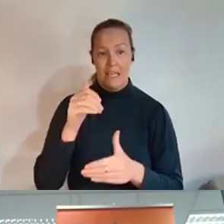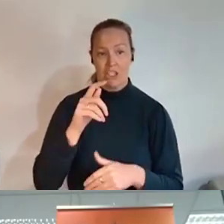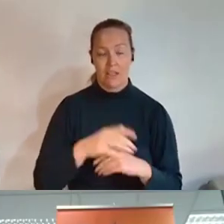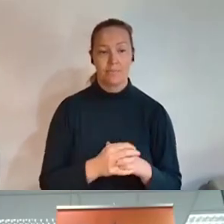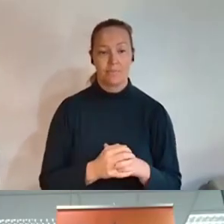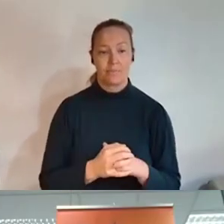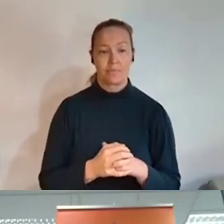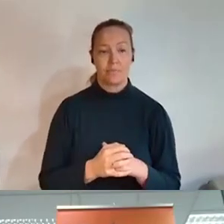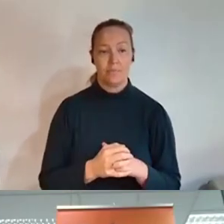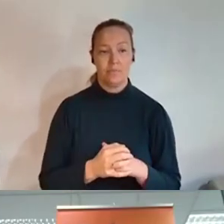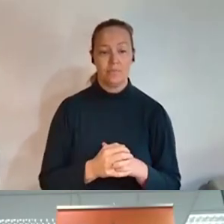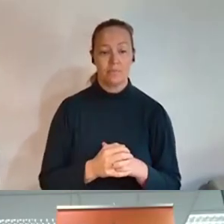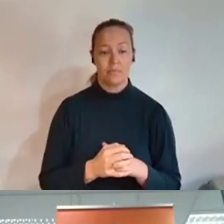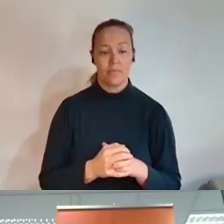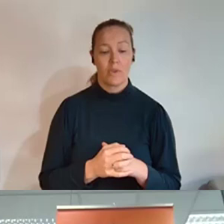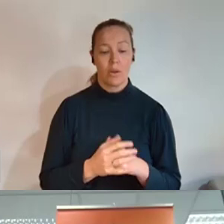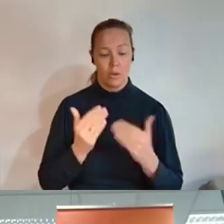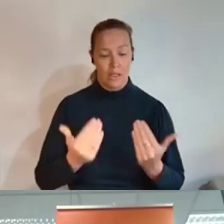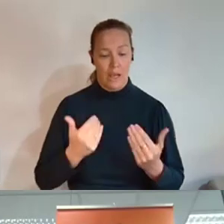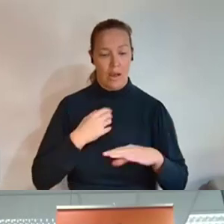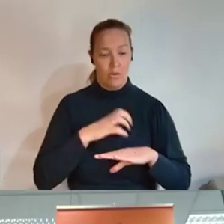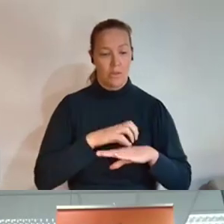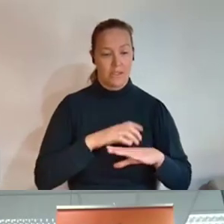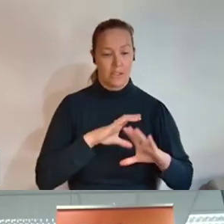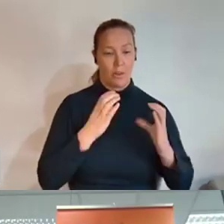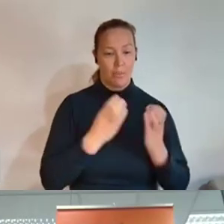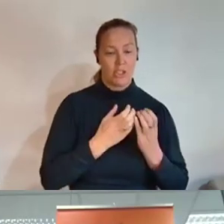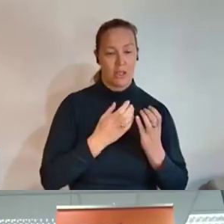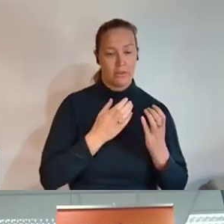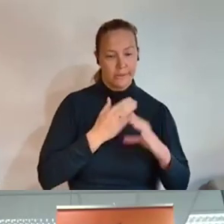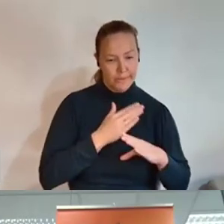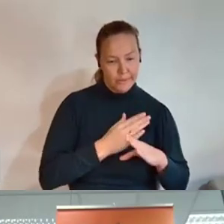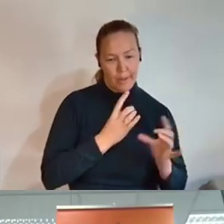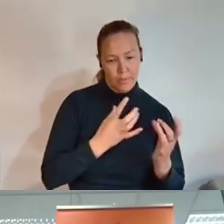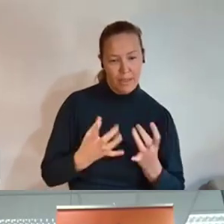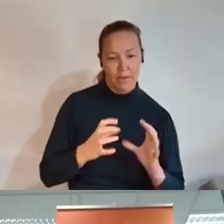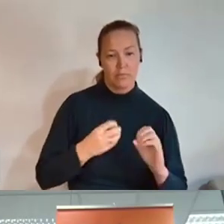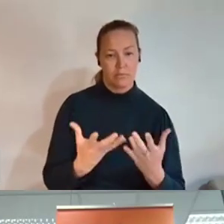is well underway with our planning and preparation to deliver this election.